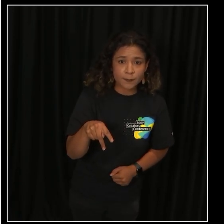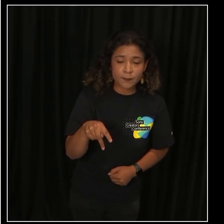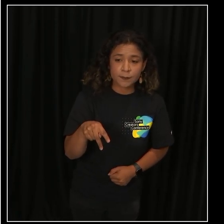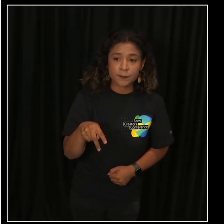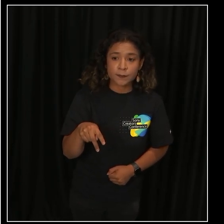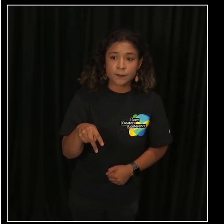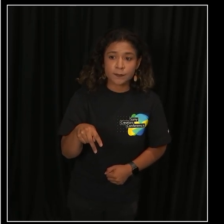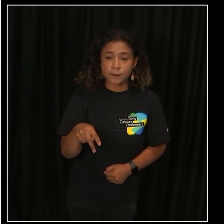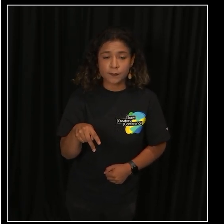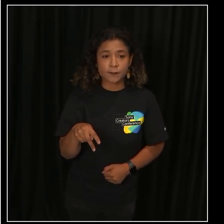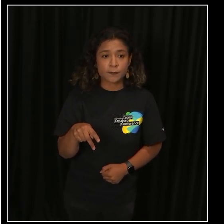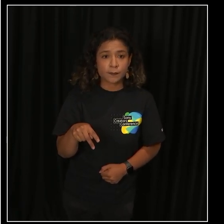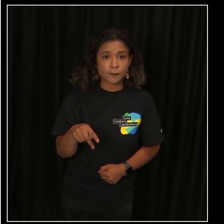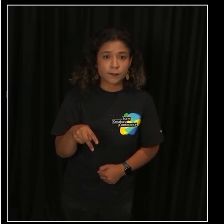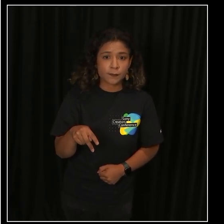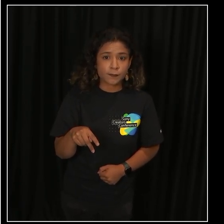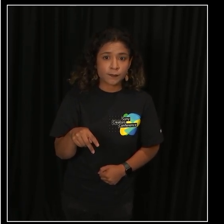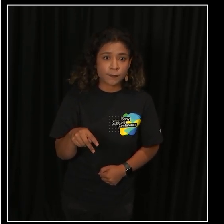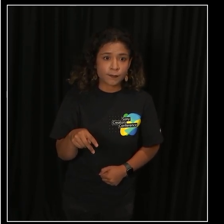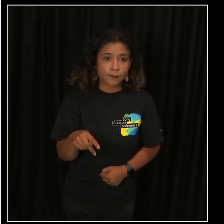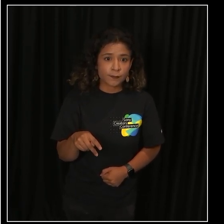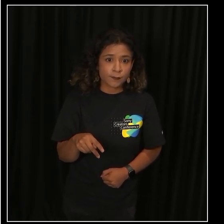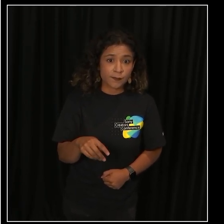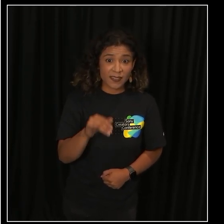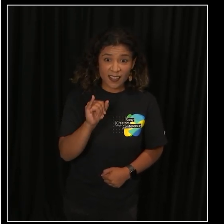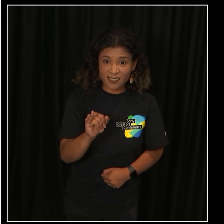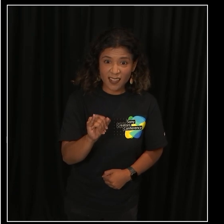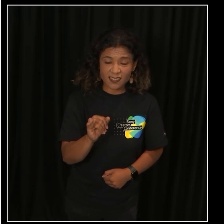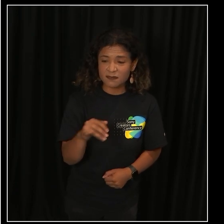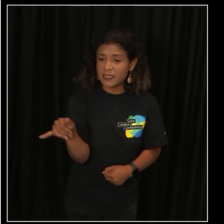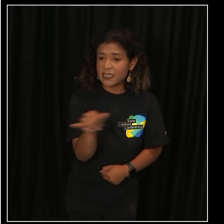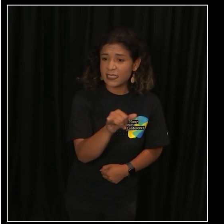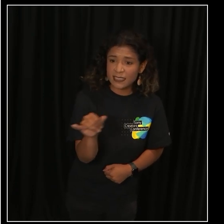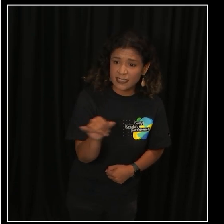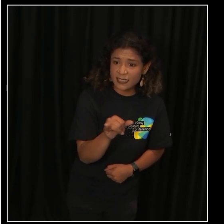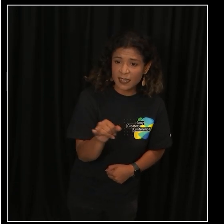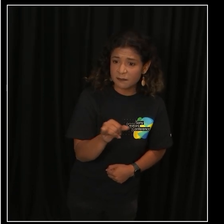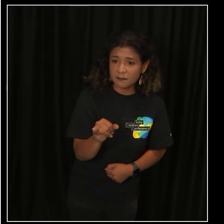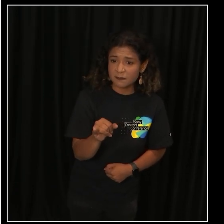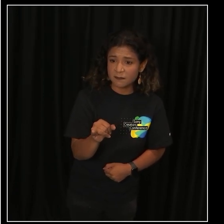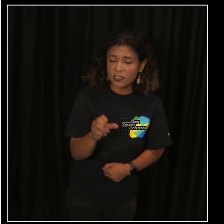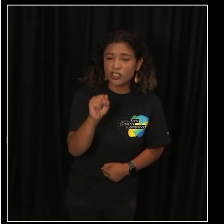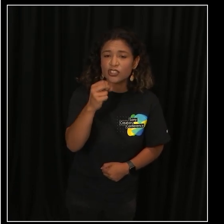As already explained, this characterization is the same as a shading process in rasterization.